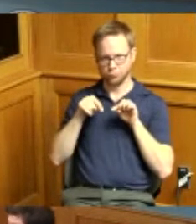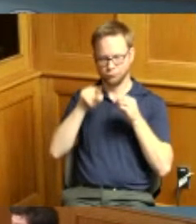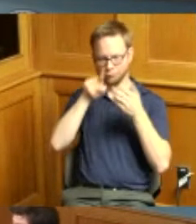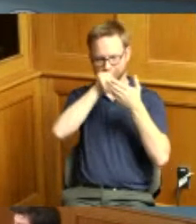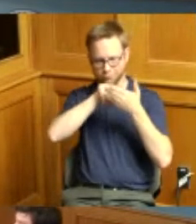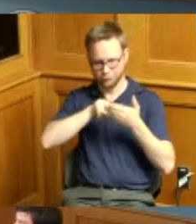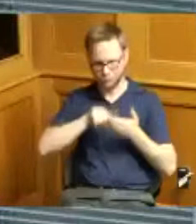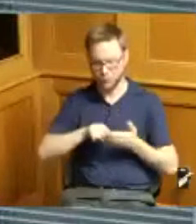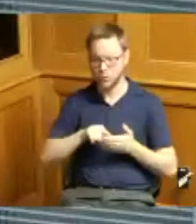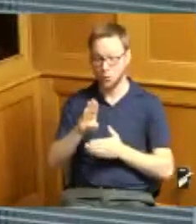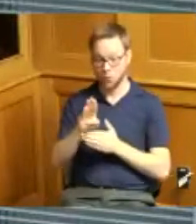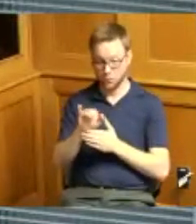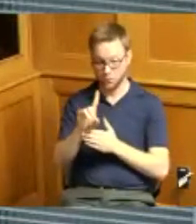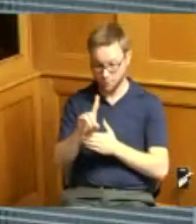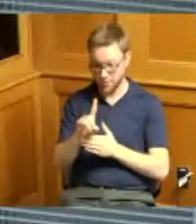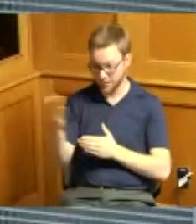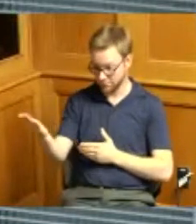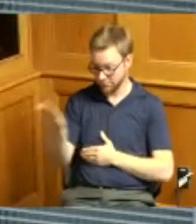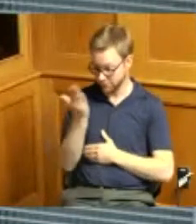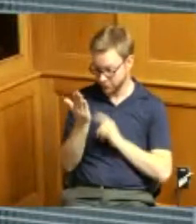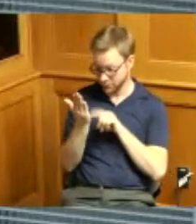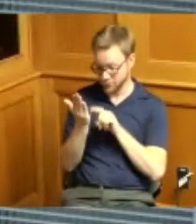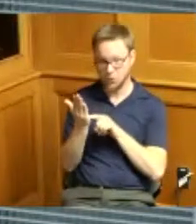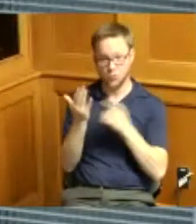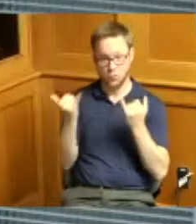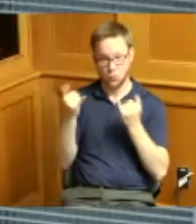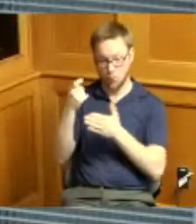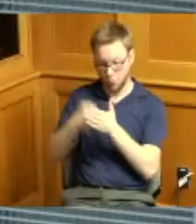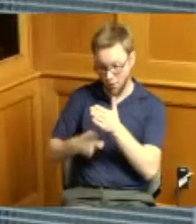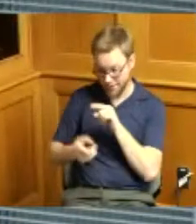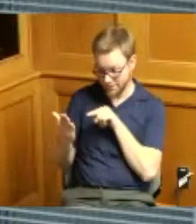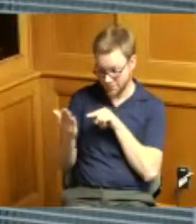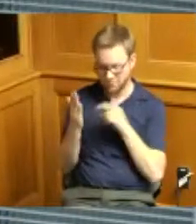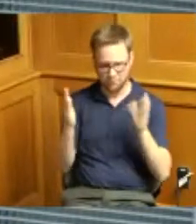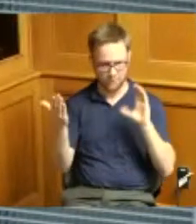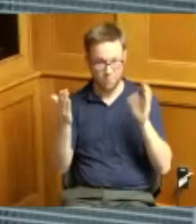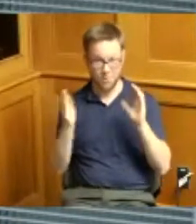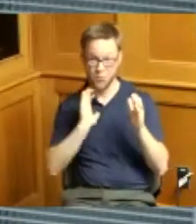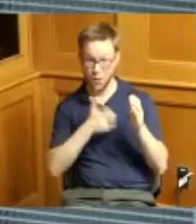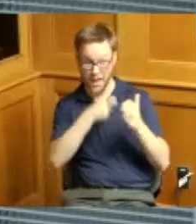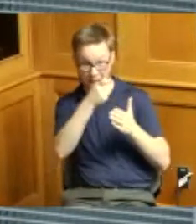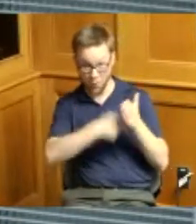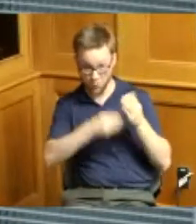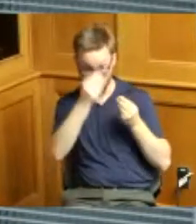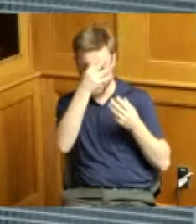bids were what they say the current prices are compare to what we have and we'll adjust ours